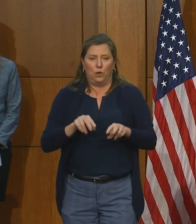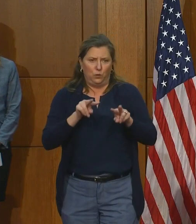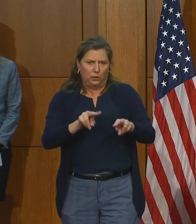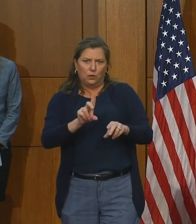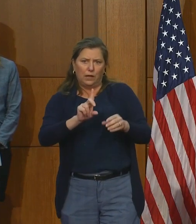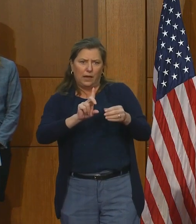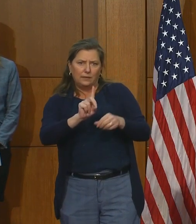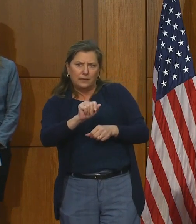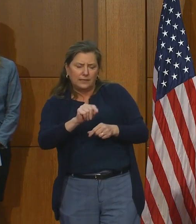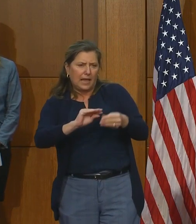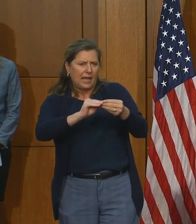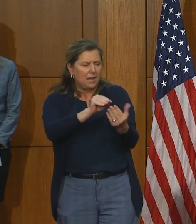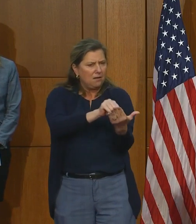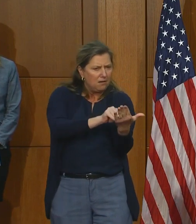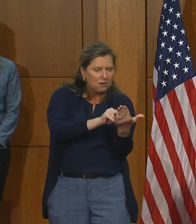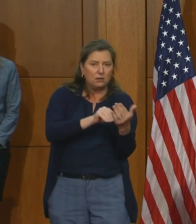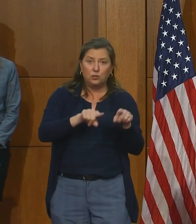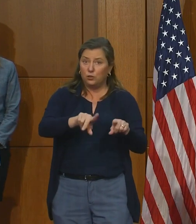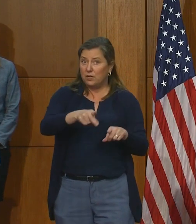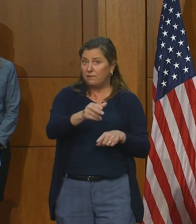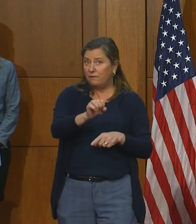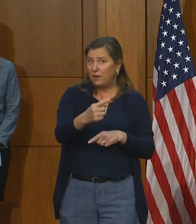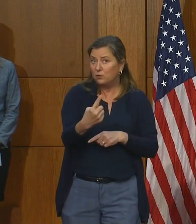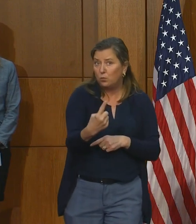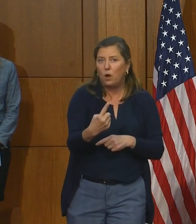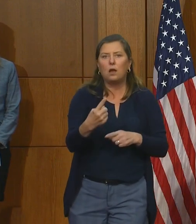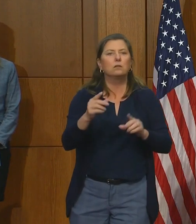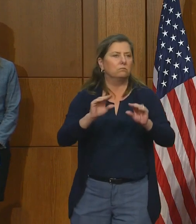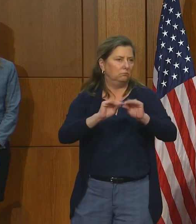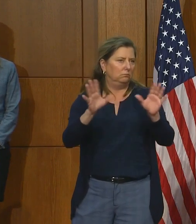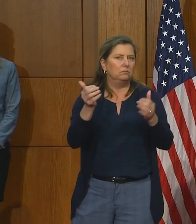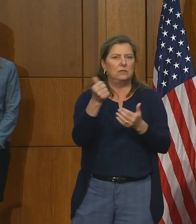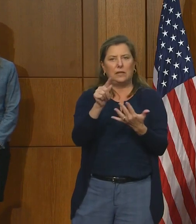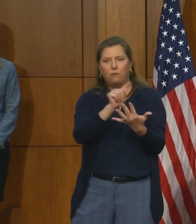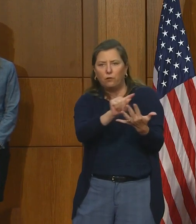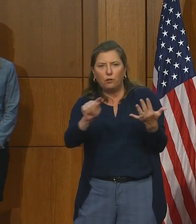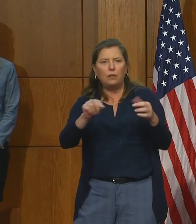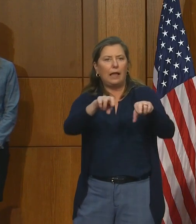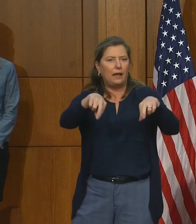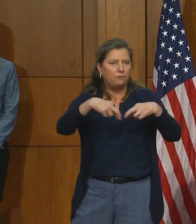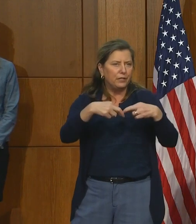FORWARD SO AS WE HAVE LOOKED AT